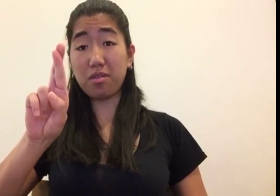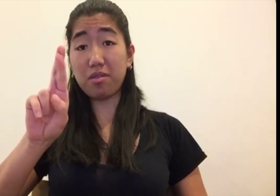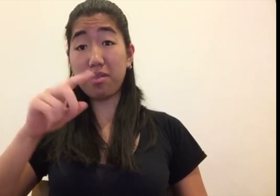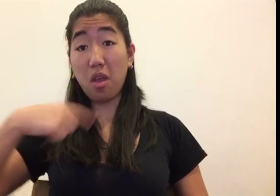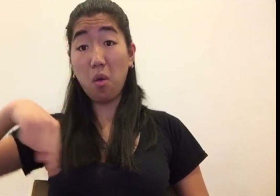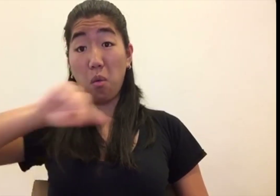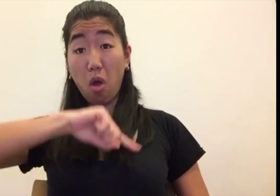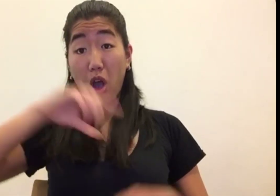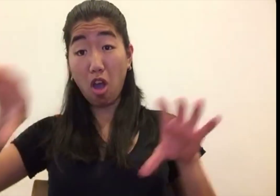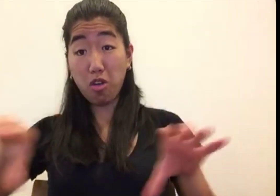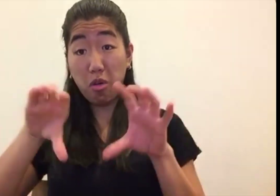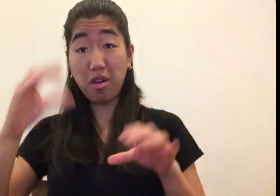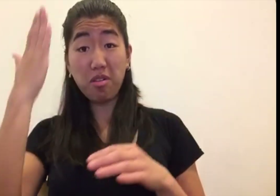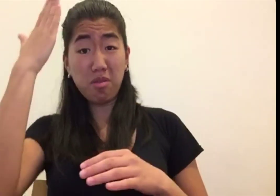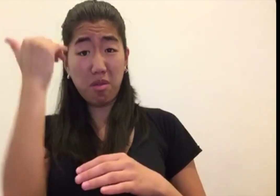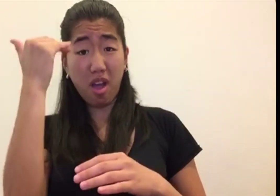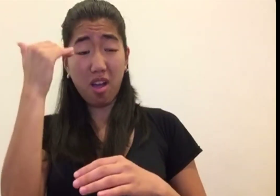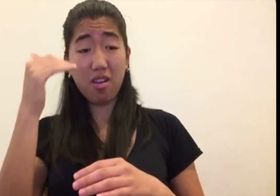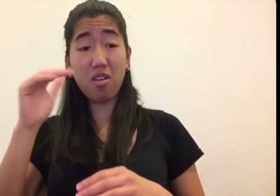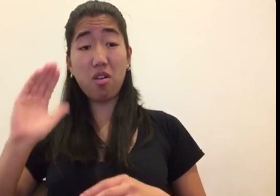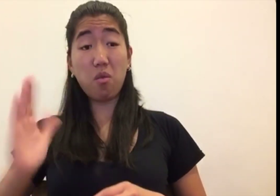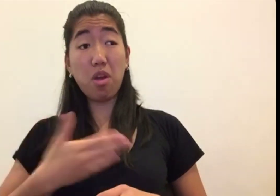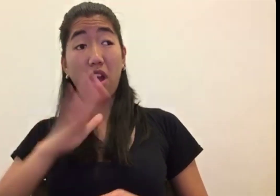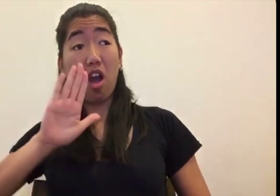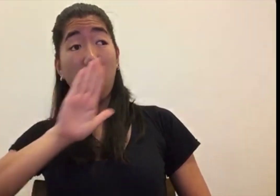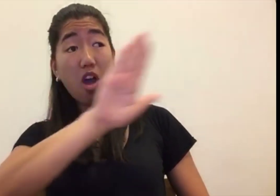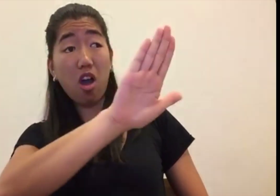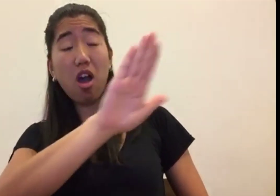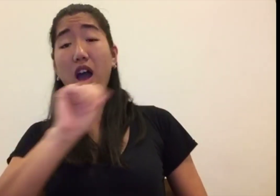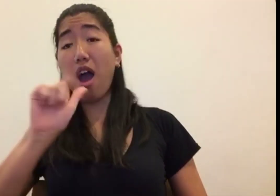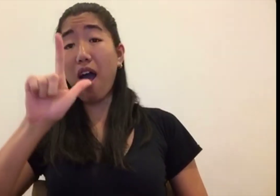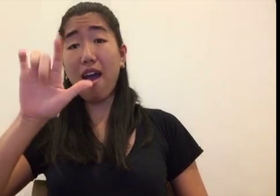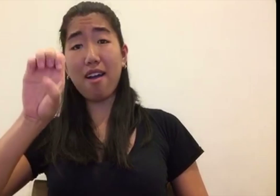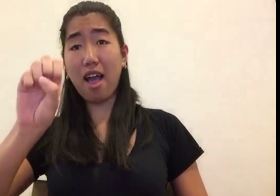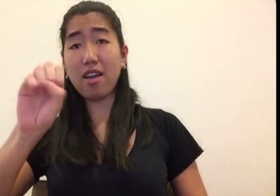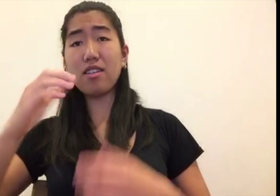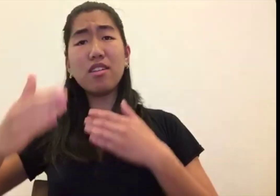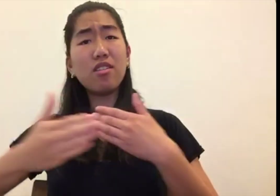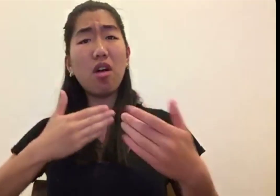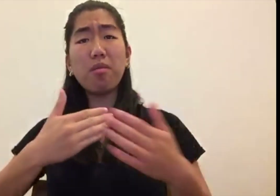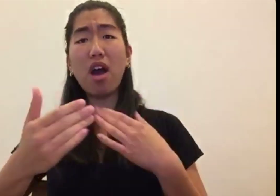We are doing this because we are her allies regardless